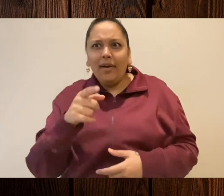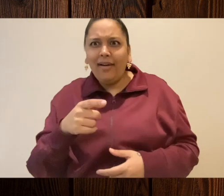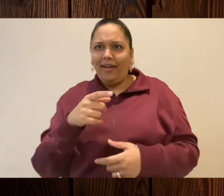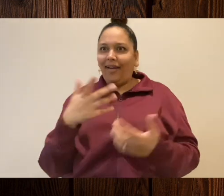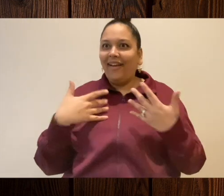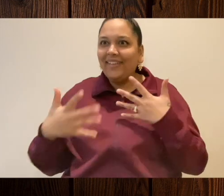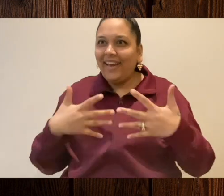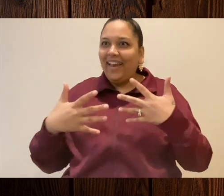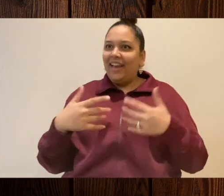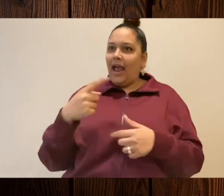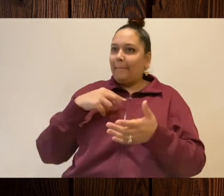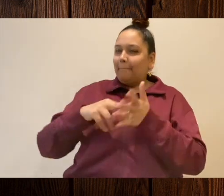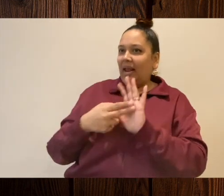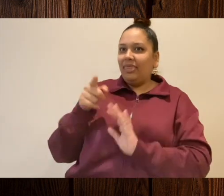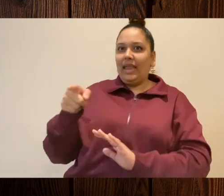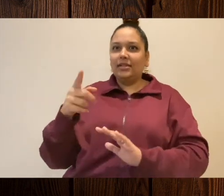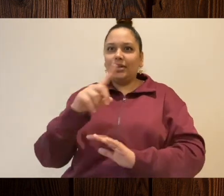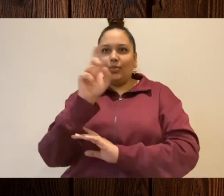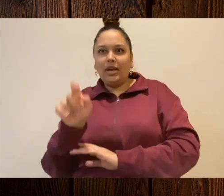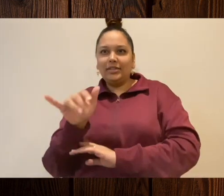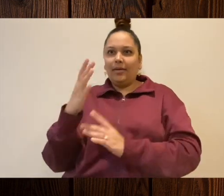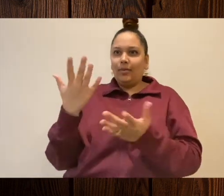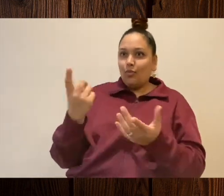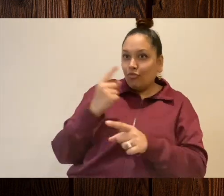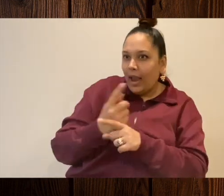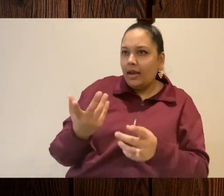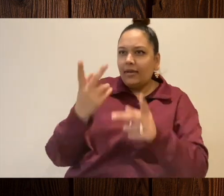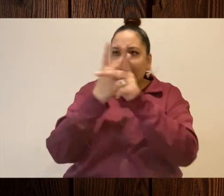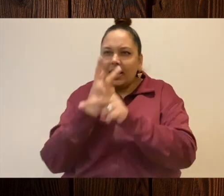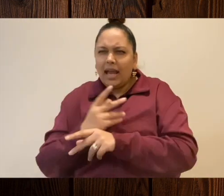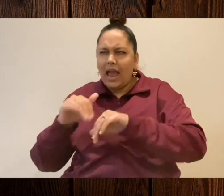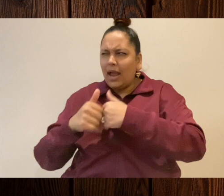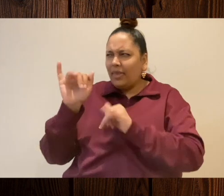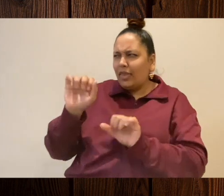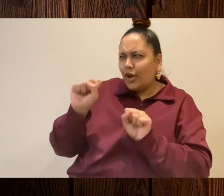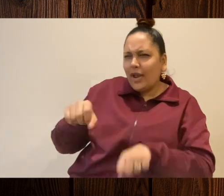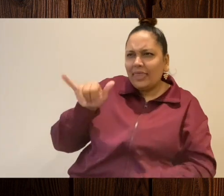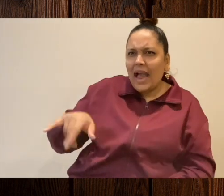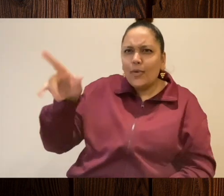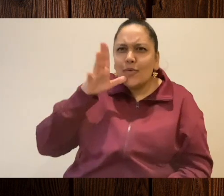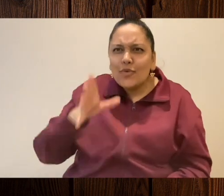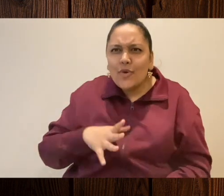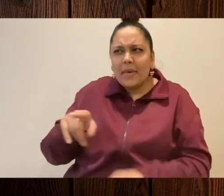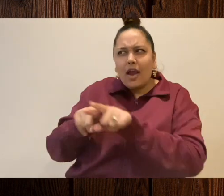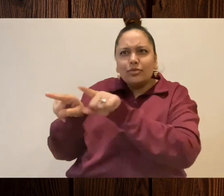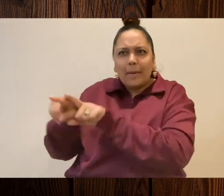because I get to stand up, which means I can move around the stage more, and have even more of that sort of immediacy of